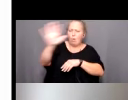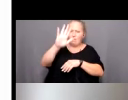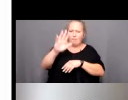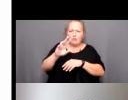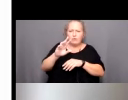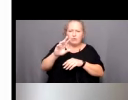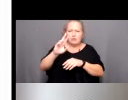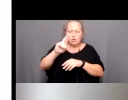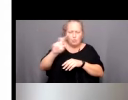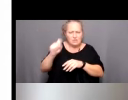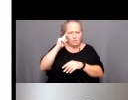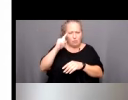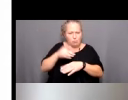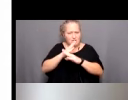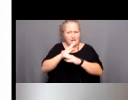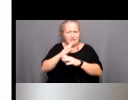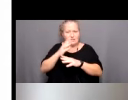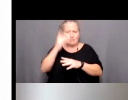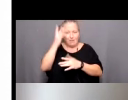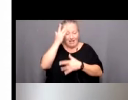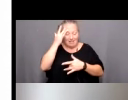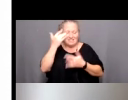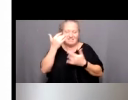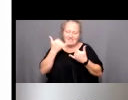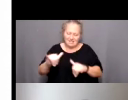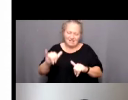comprehensive protections nationwide to prevent occupational illness,